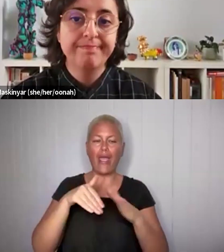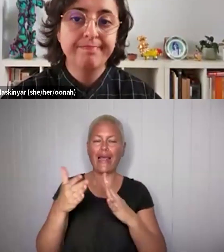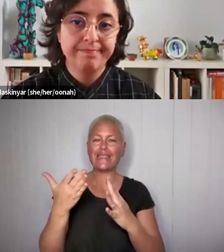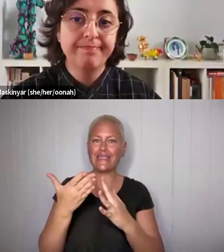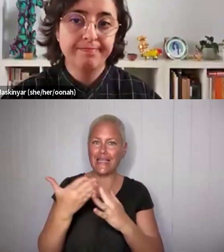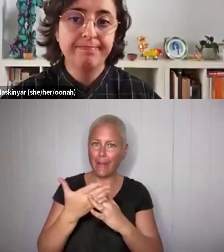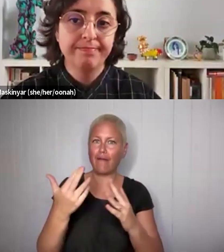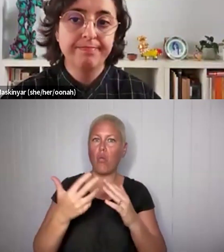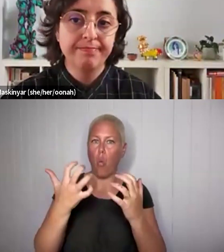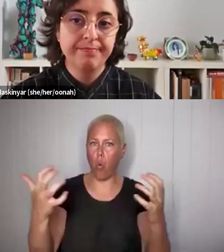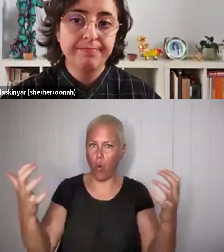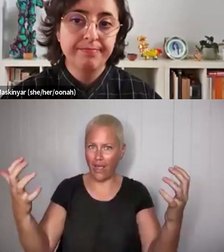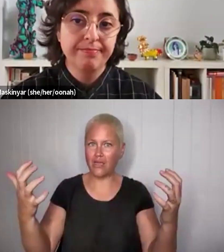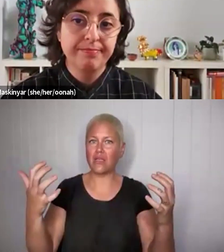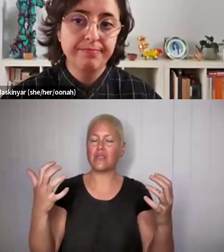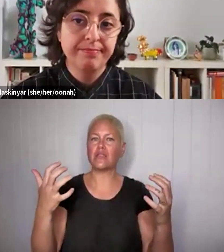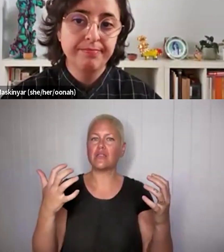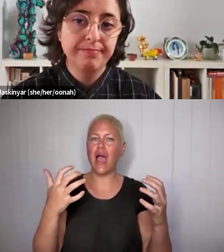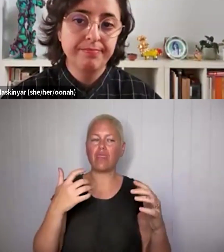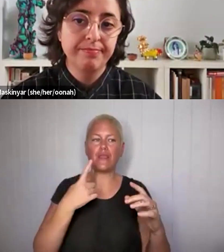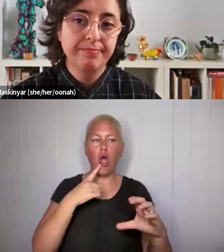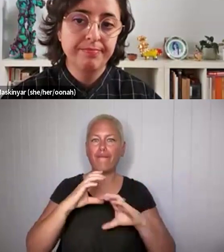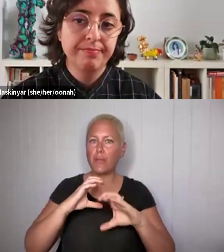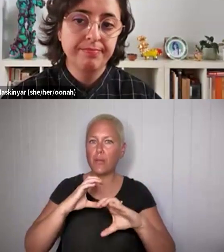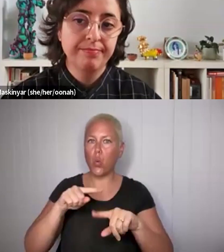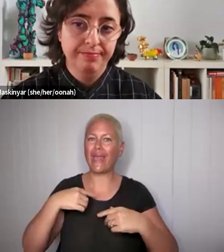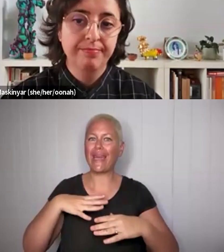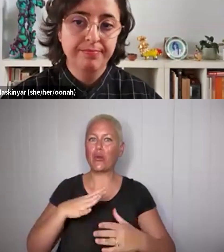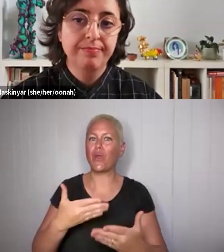and the communications we need to give them if necessary before we -- before they